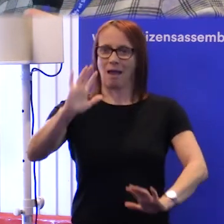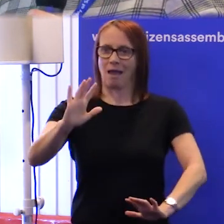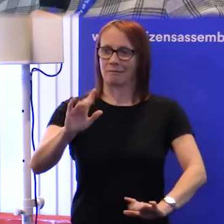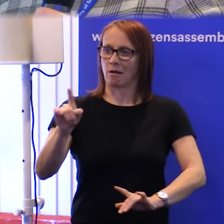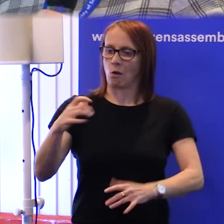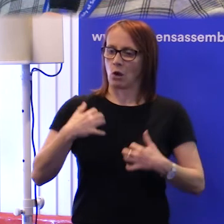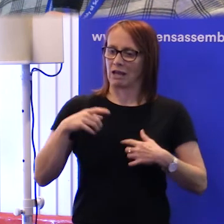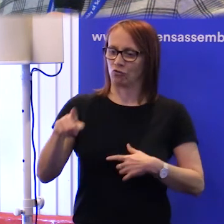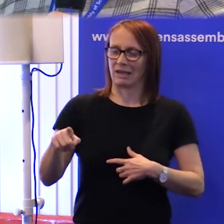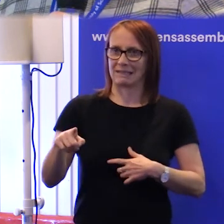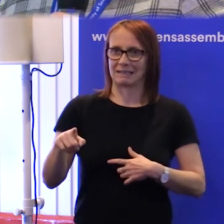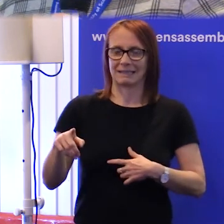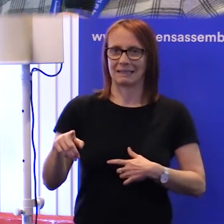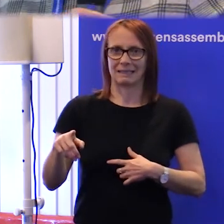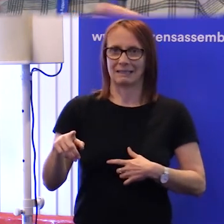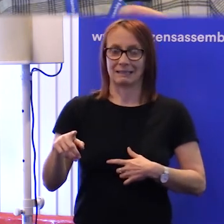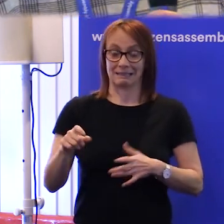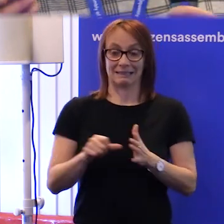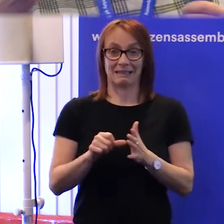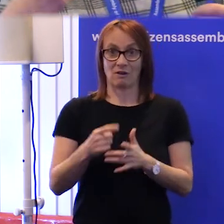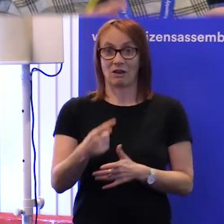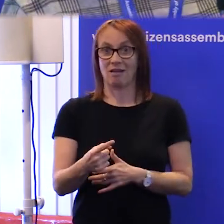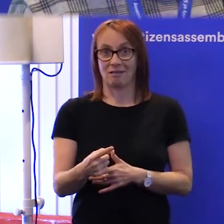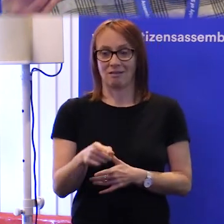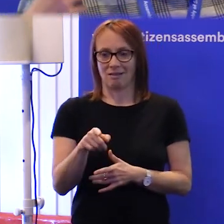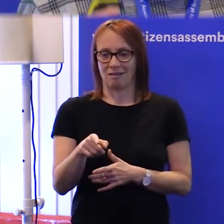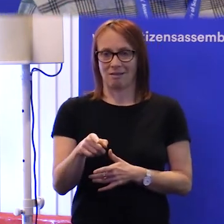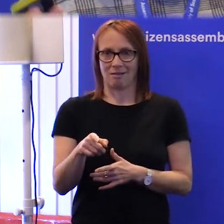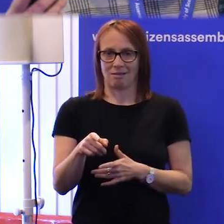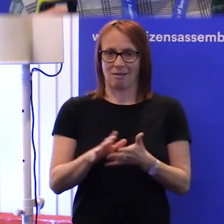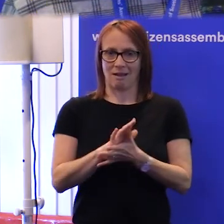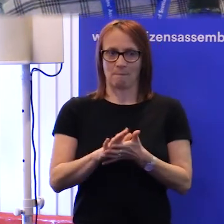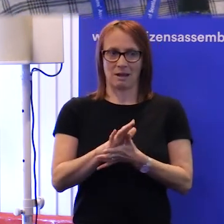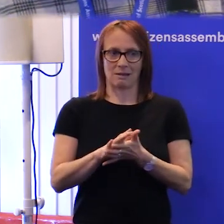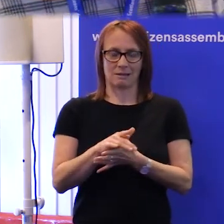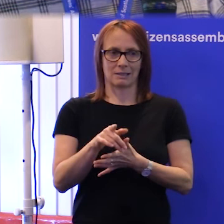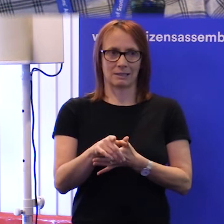that's made me change my mind so you know this that conservative conservatism